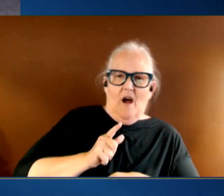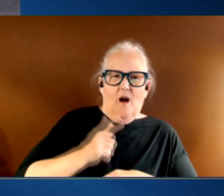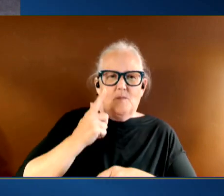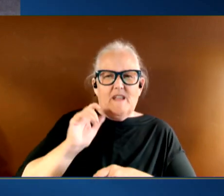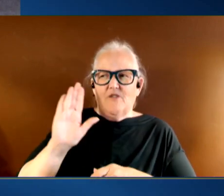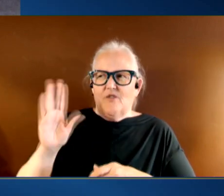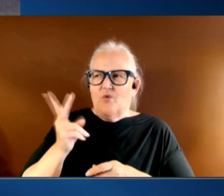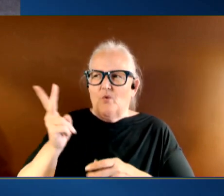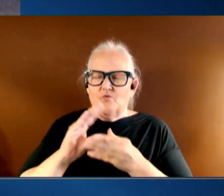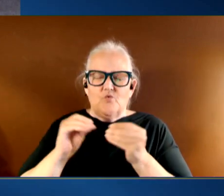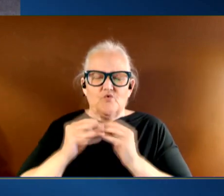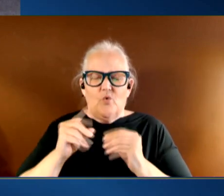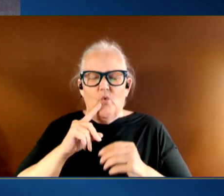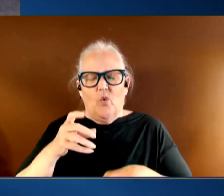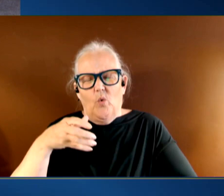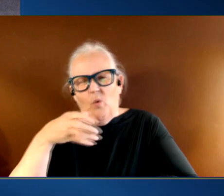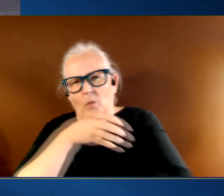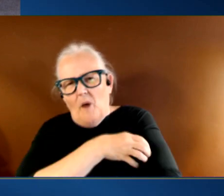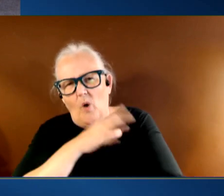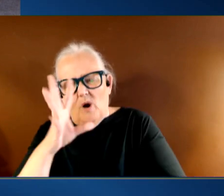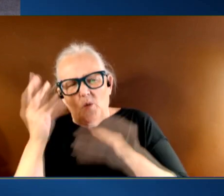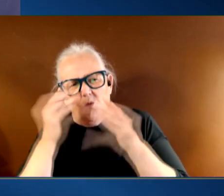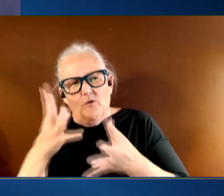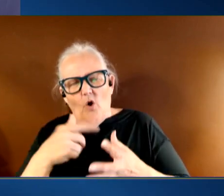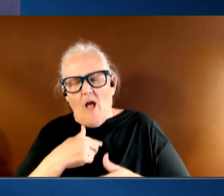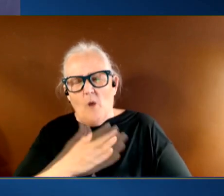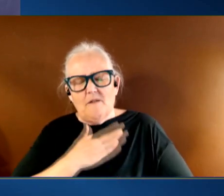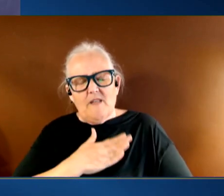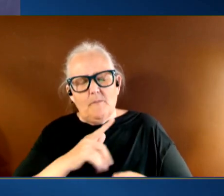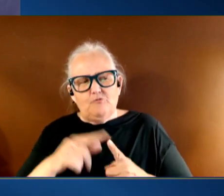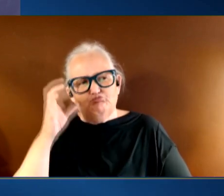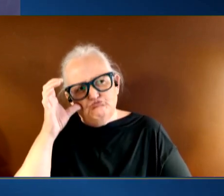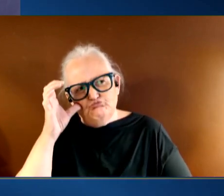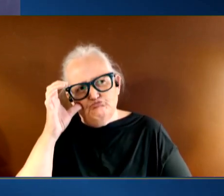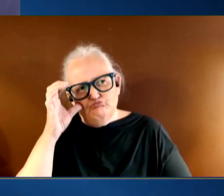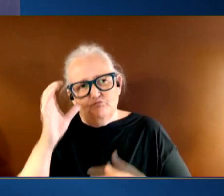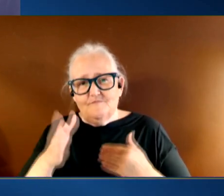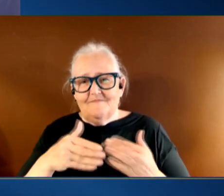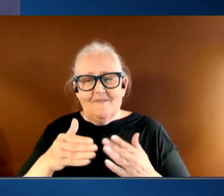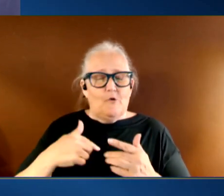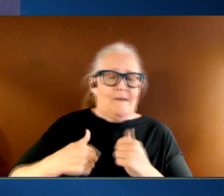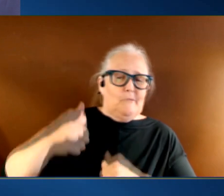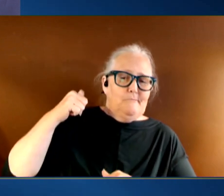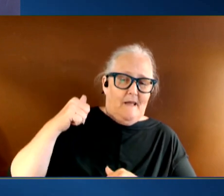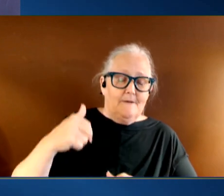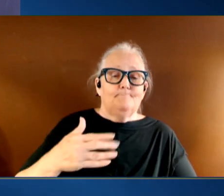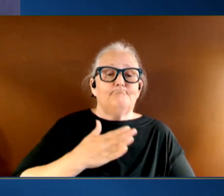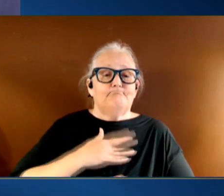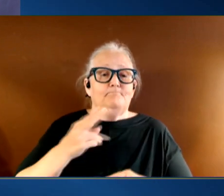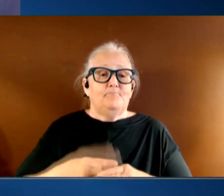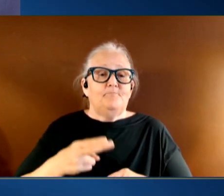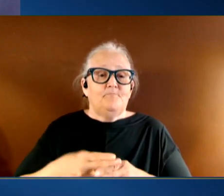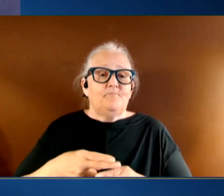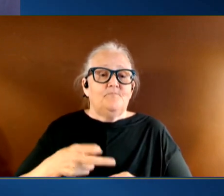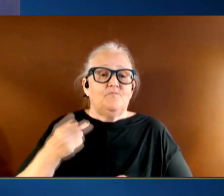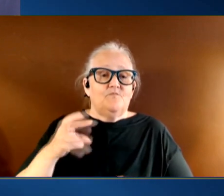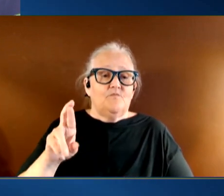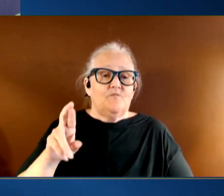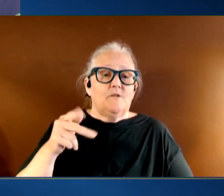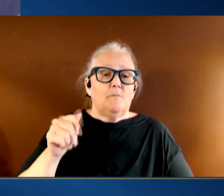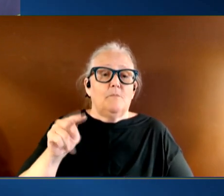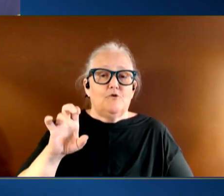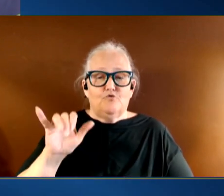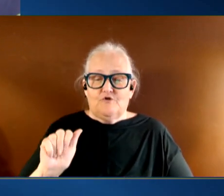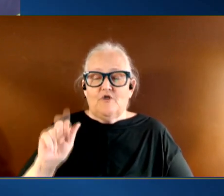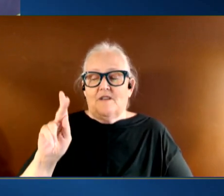so glad to be listening to it even backstage. So, my name is Dr. Patricia Kavanagh. I worked in the